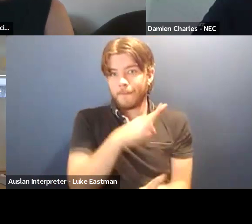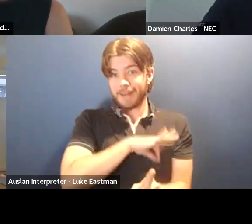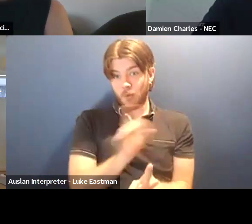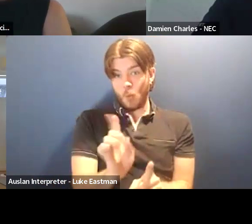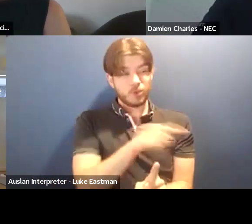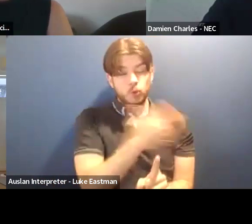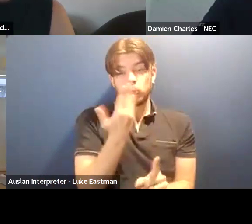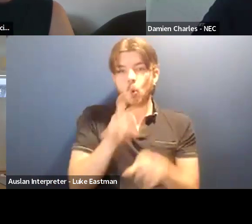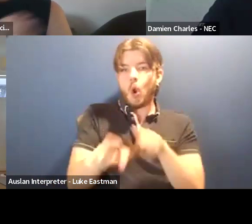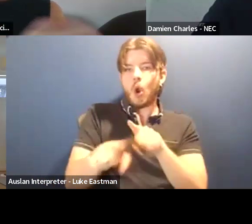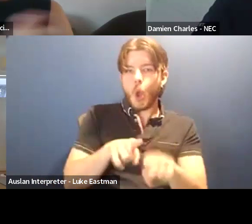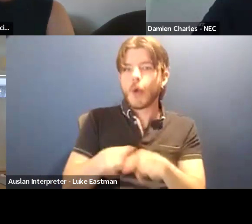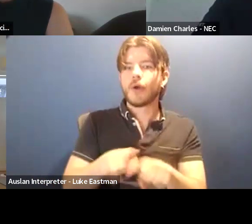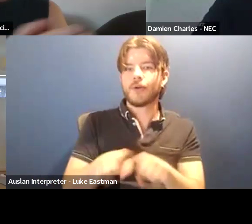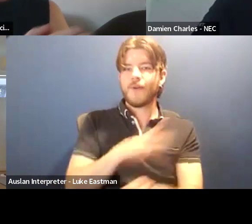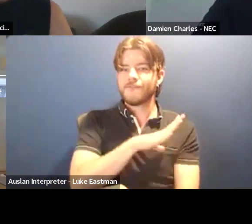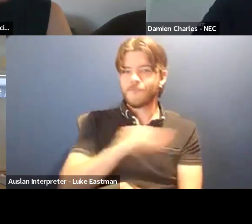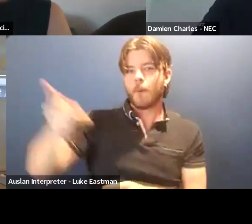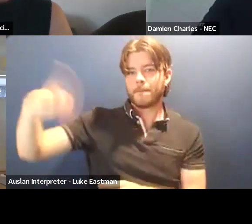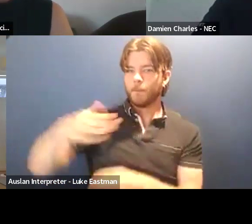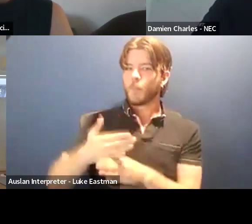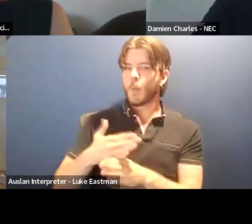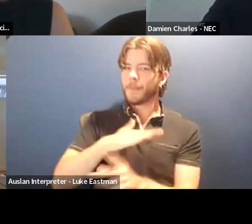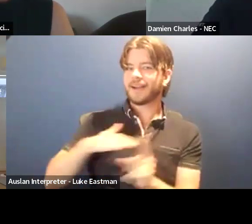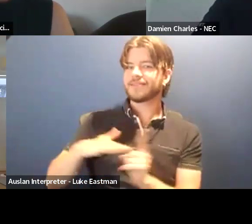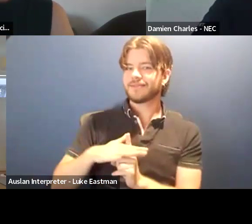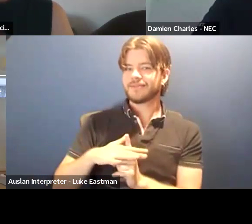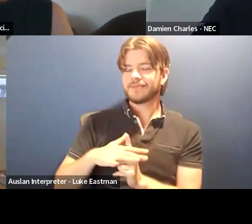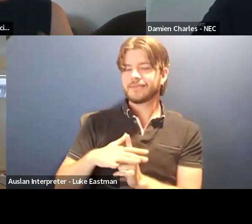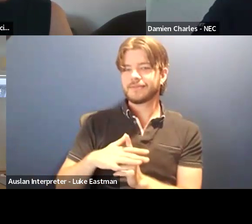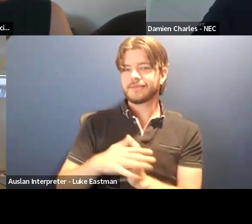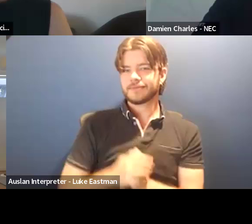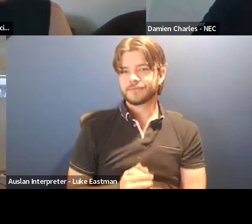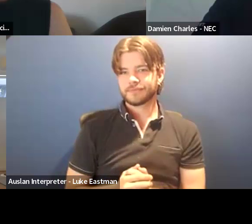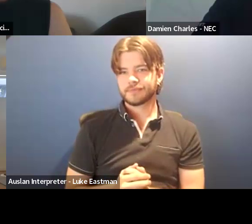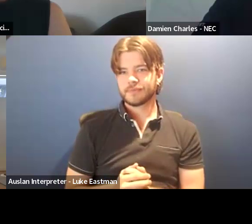system learned from the employers and you know kept moving around so there's